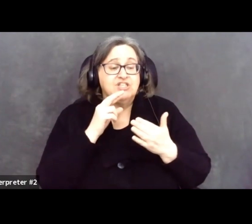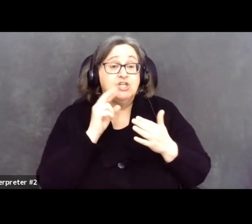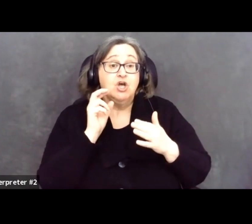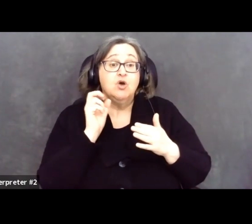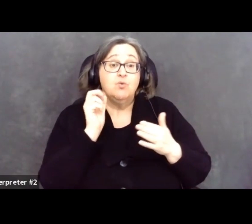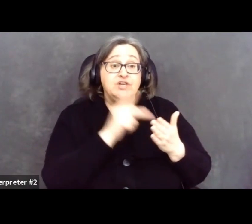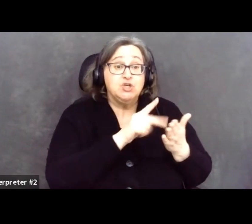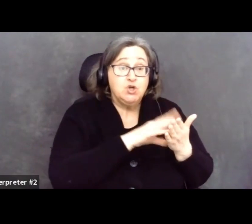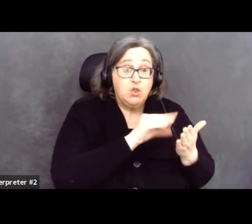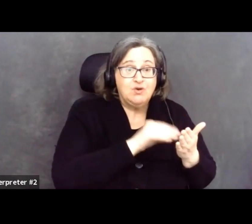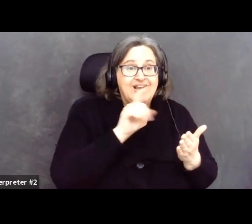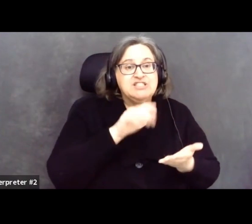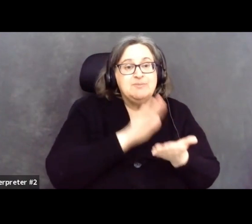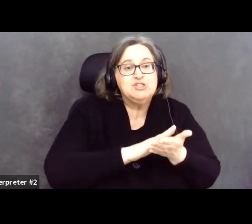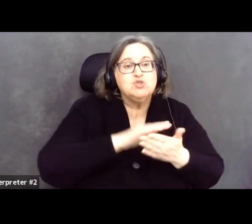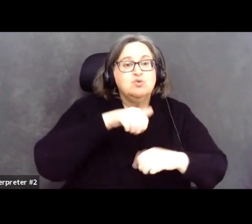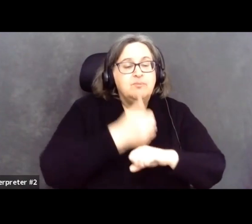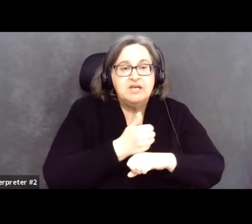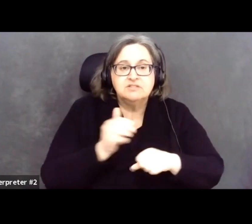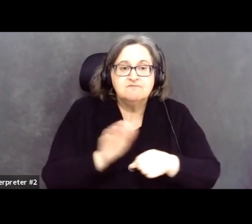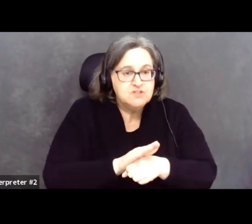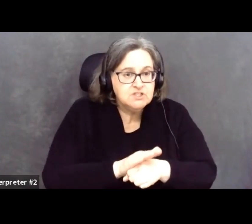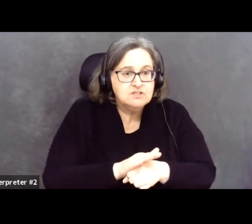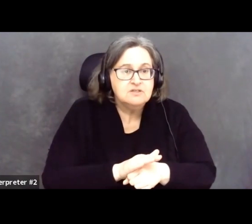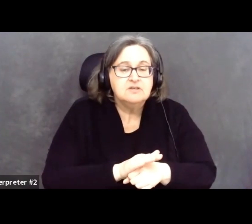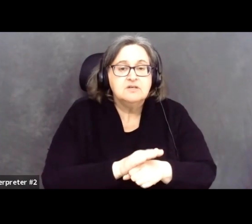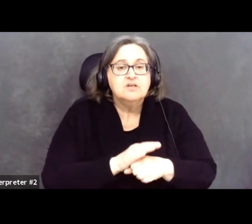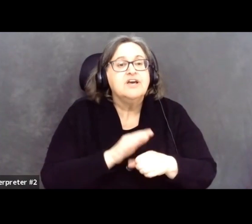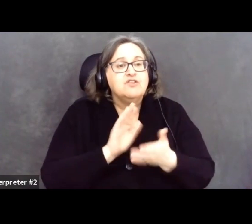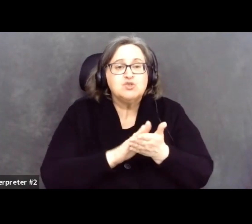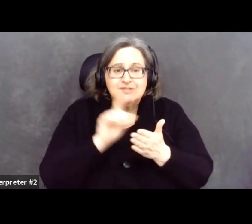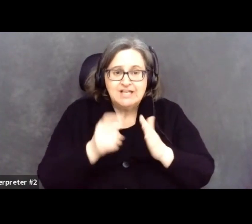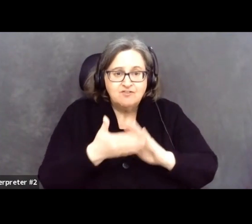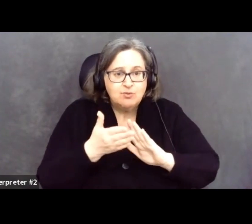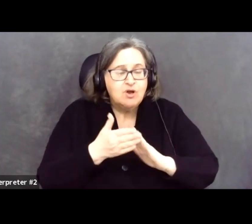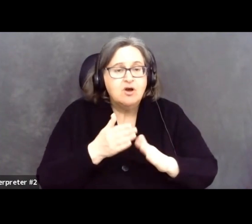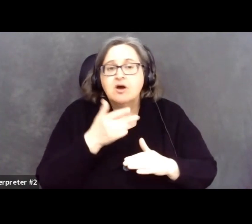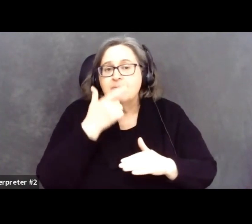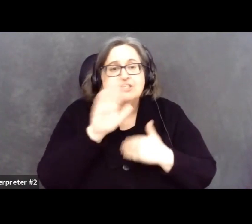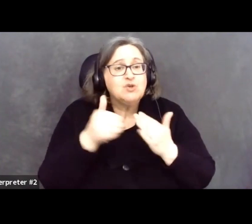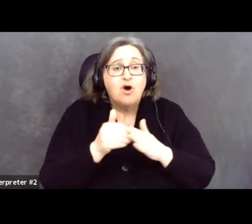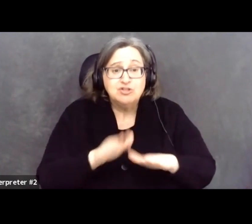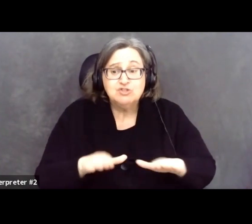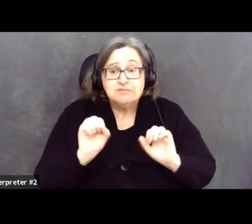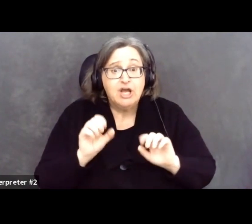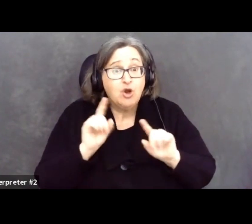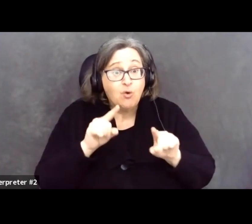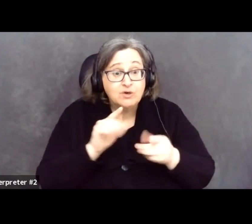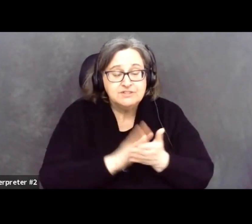completely school based and run by schools. All children get to go to school. Not all